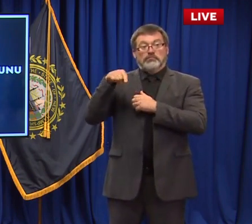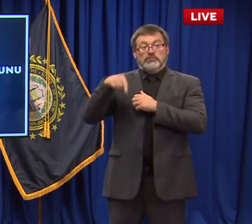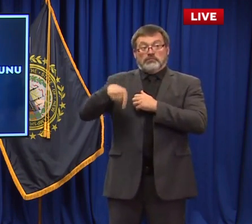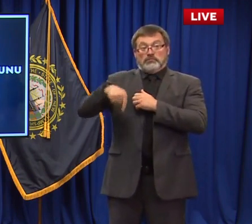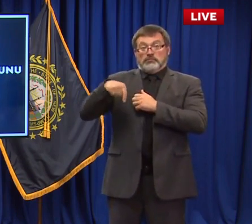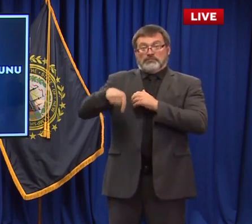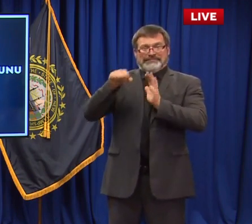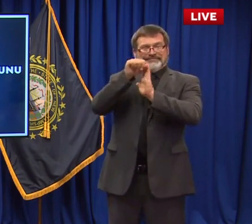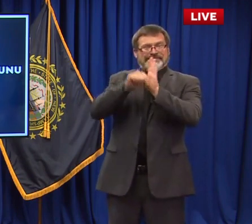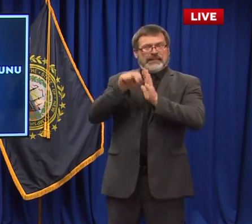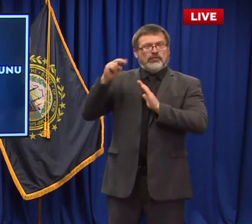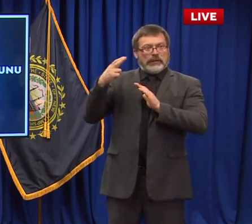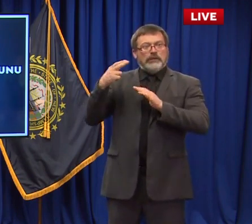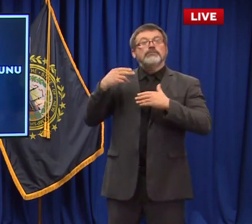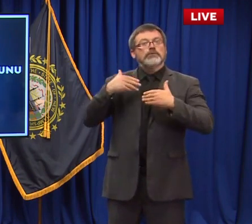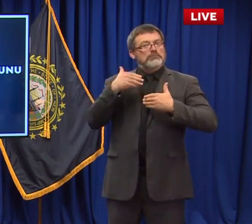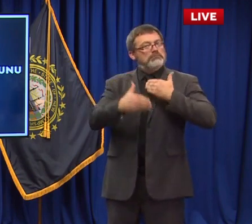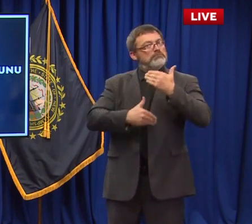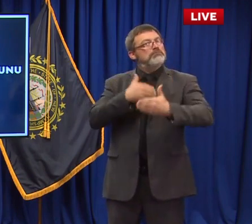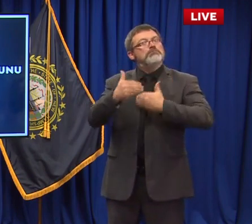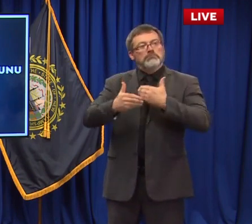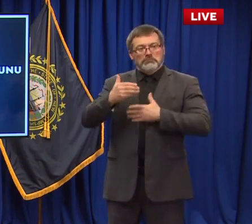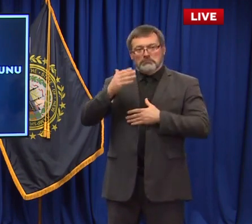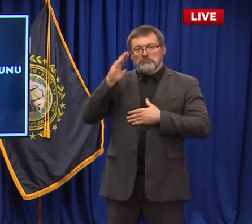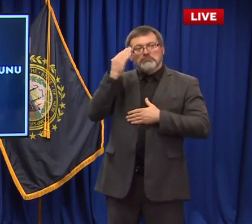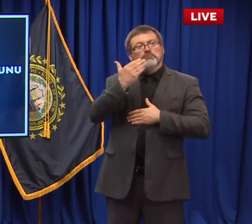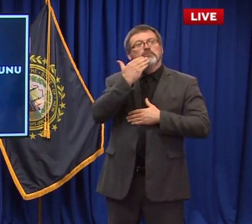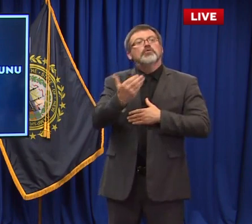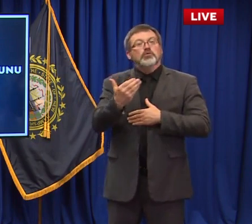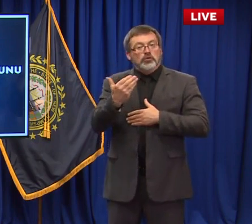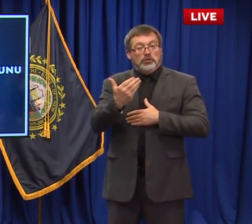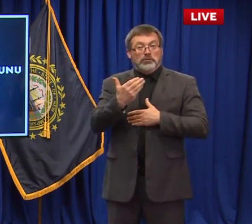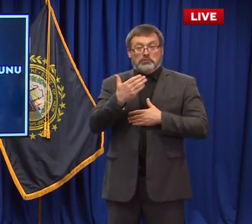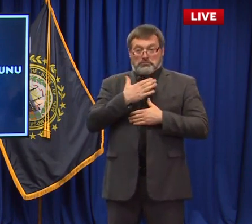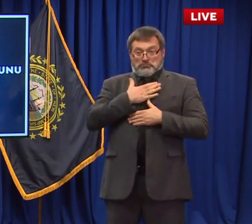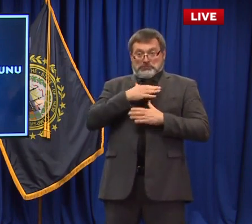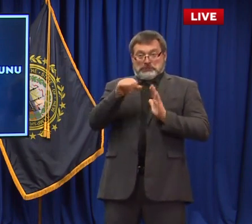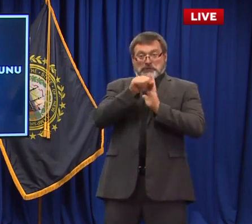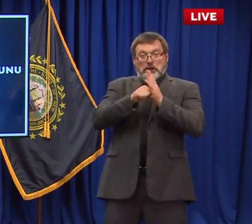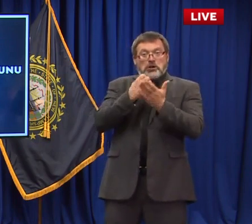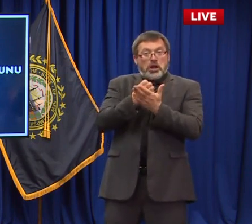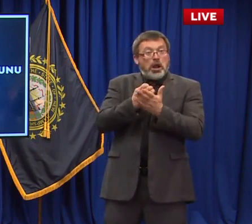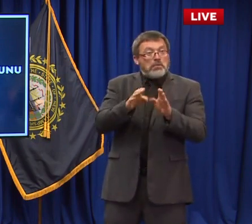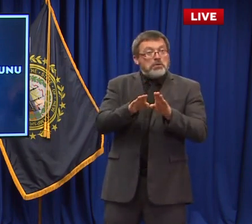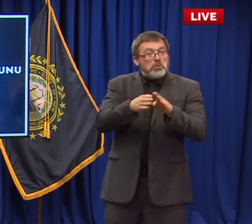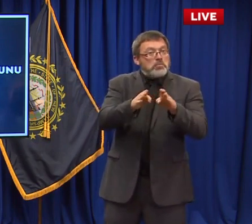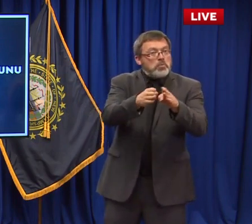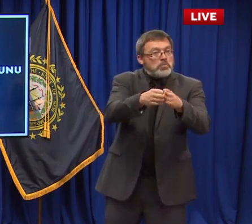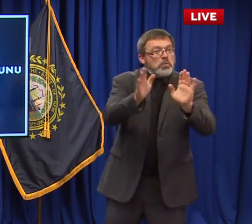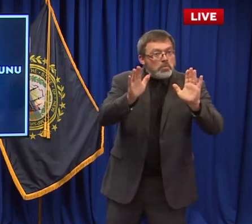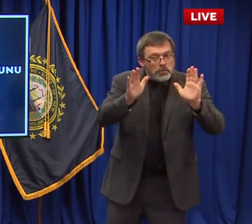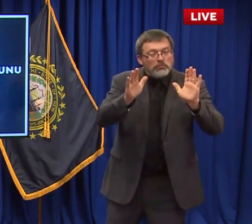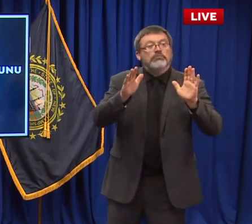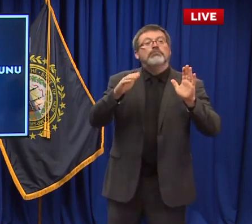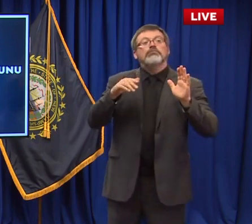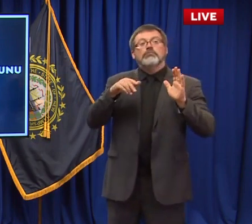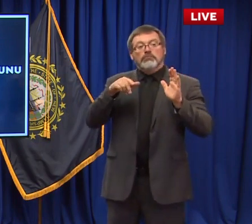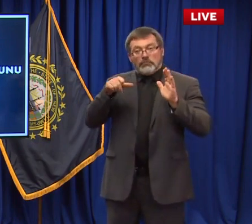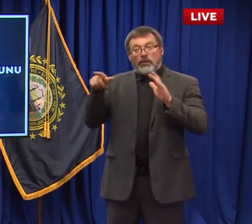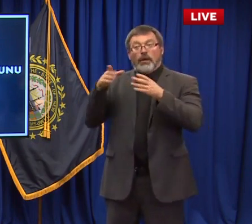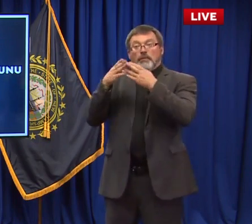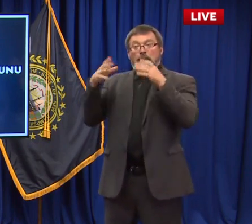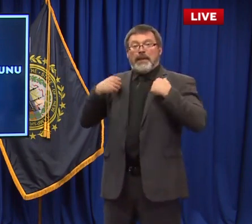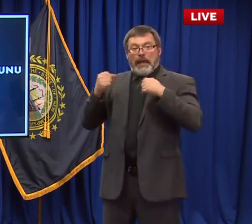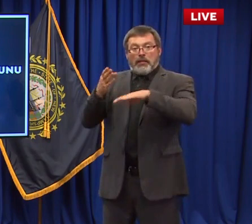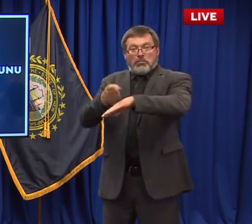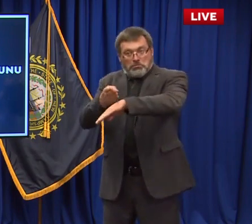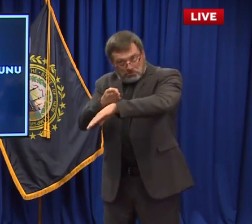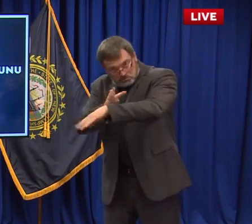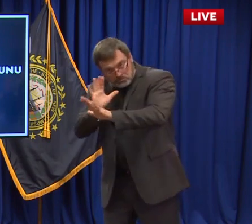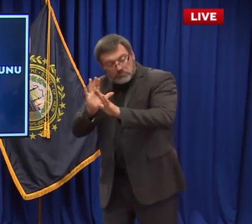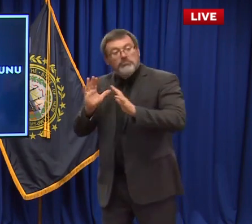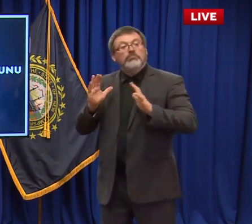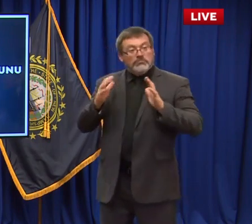NEW HAMPSHIRE KEEPS SAYING VERY GOOD PROGRESS IN TERMS OF HOW WE FLEX OPEN OUR ECONOMY, BALANCING THE ISSUES OF PUBLIC HEALTH AND SAFETY.